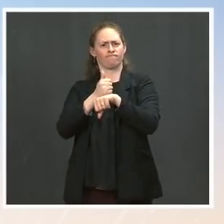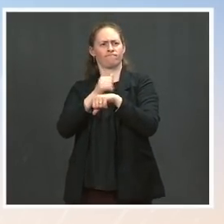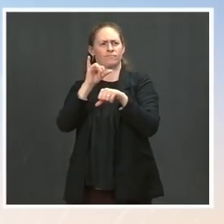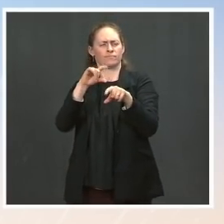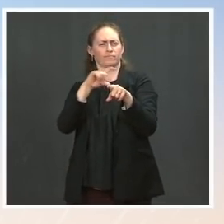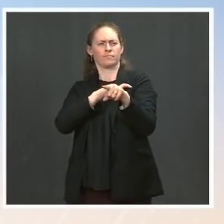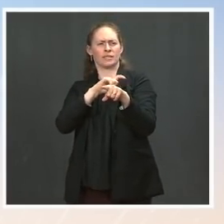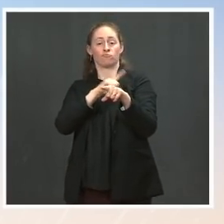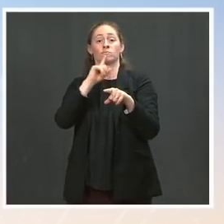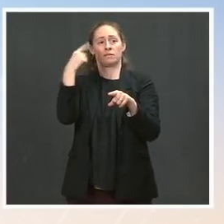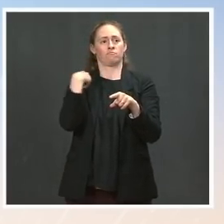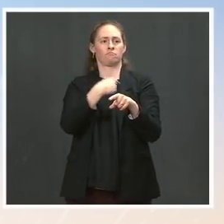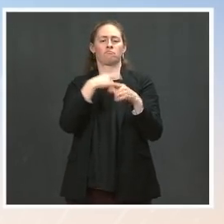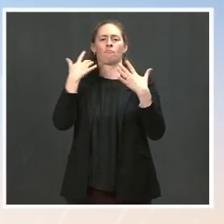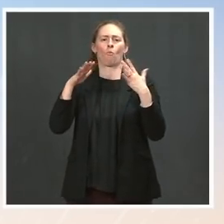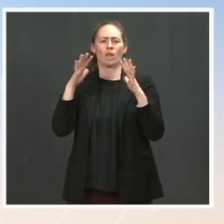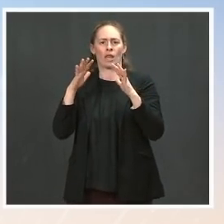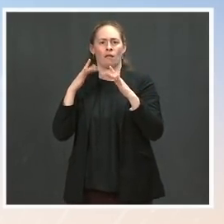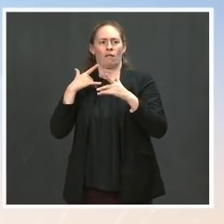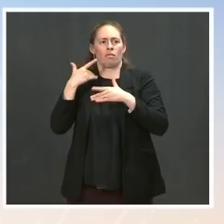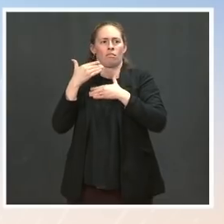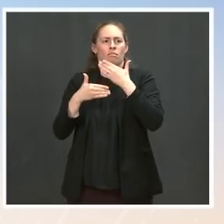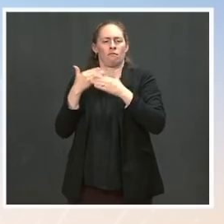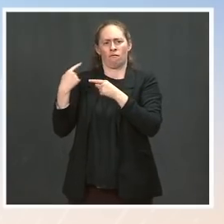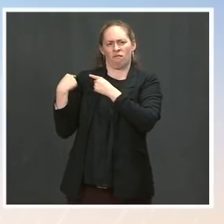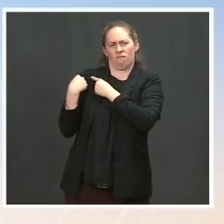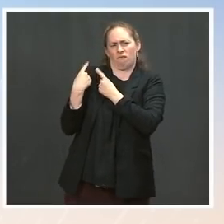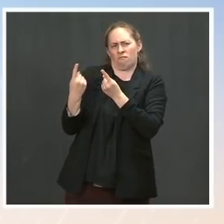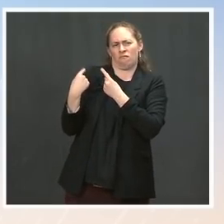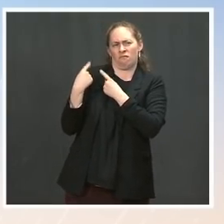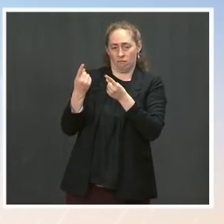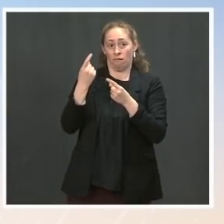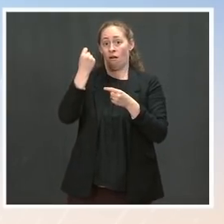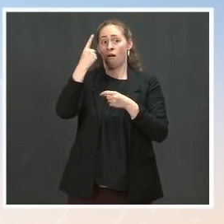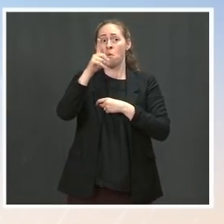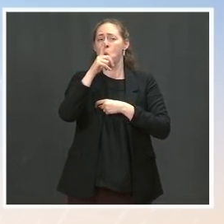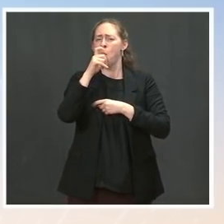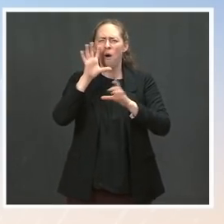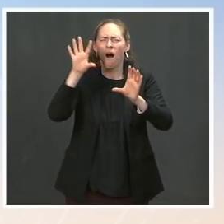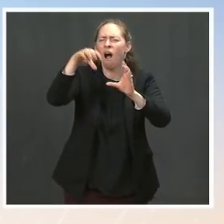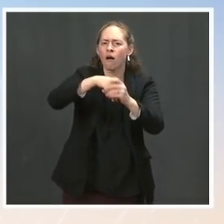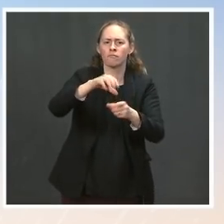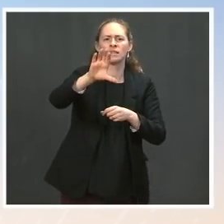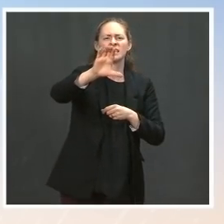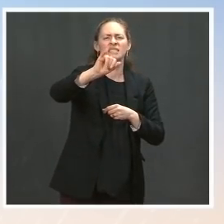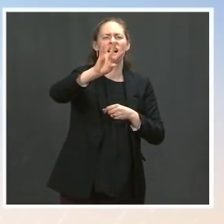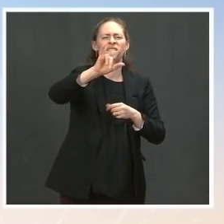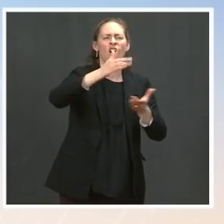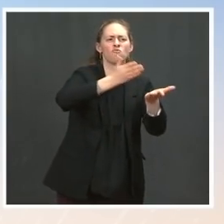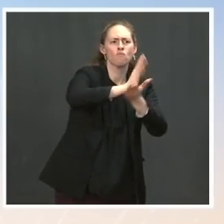back to the transition -- with both civil rights activists, with law enforcement authorities and the law enforcement community